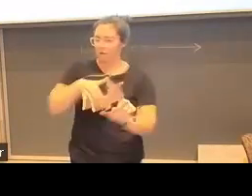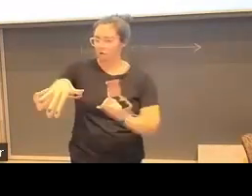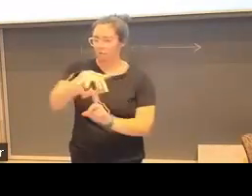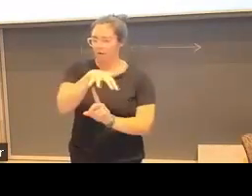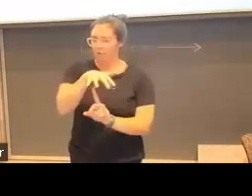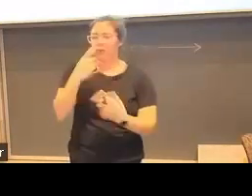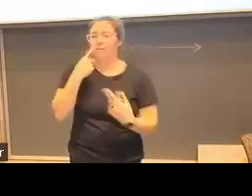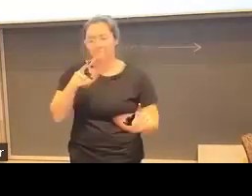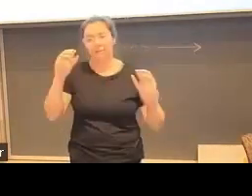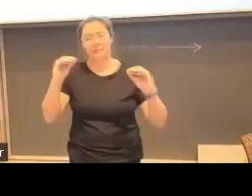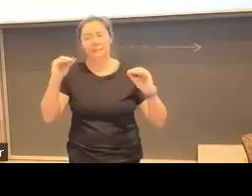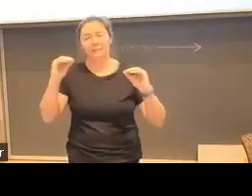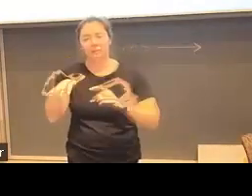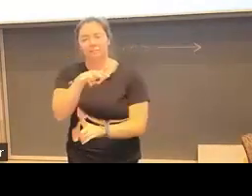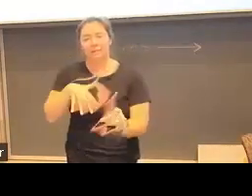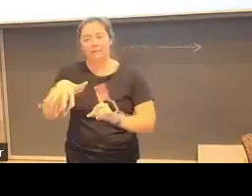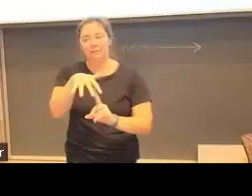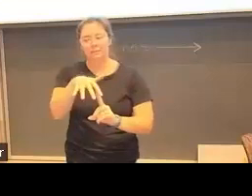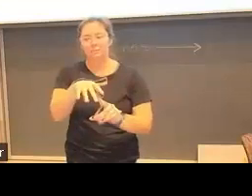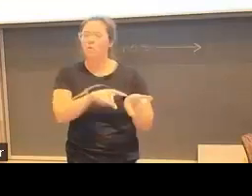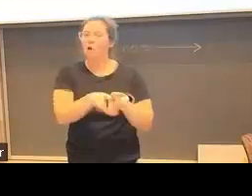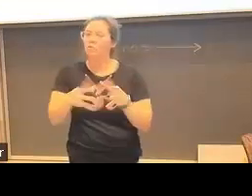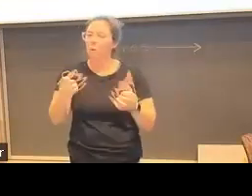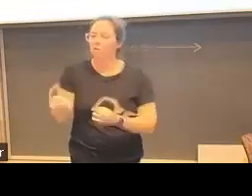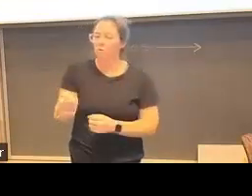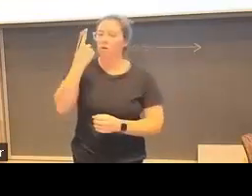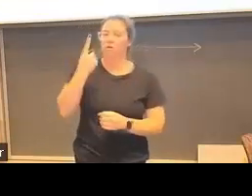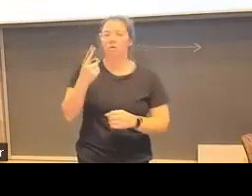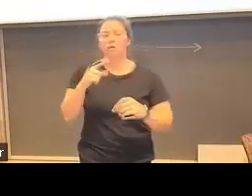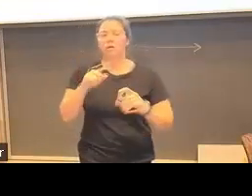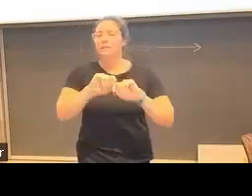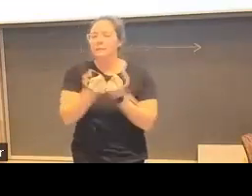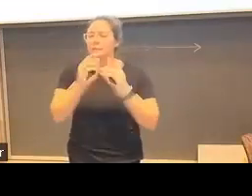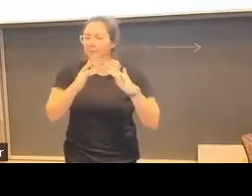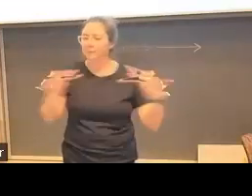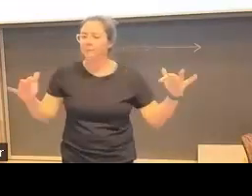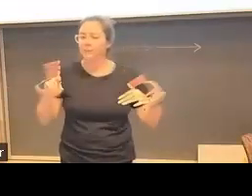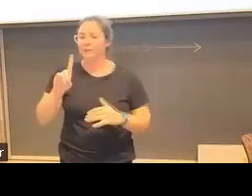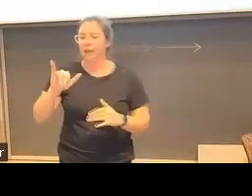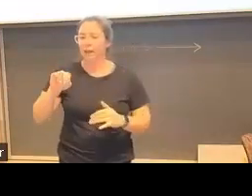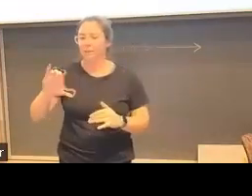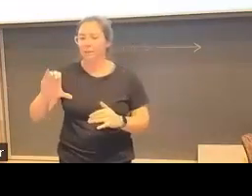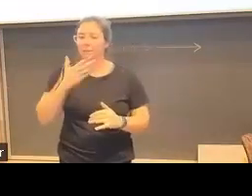teaching space we also wanted to understand Team Dynamics better specifically what did residents